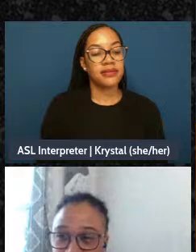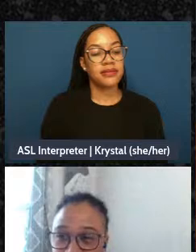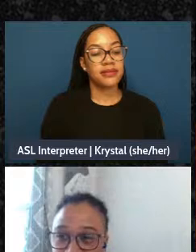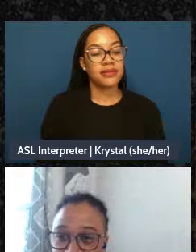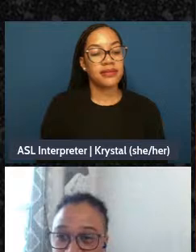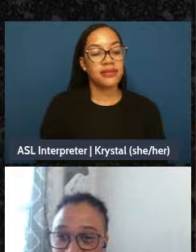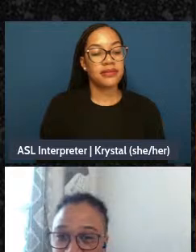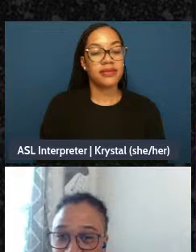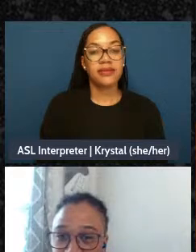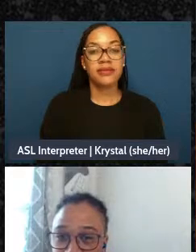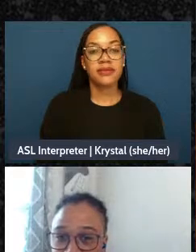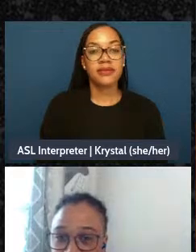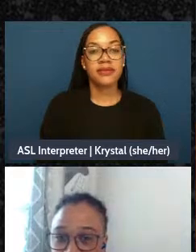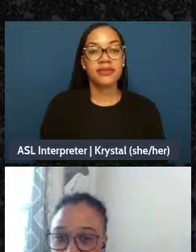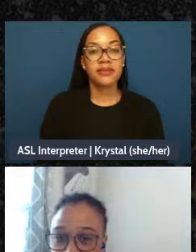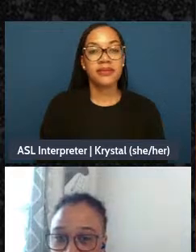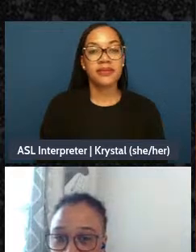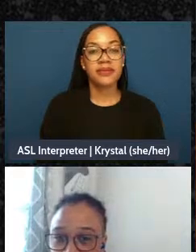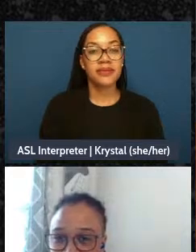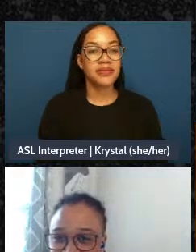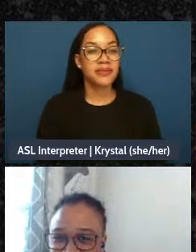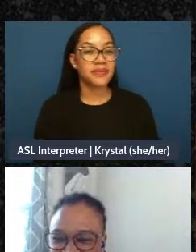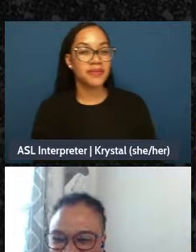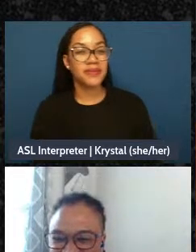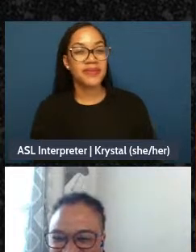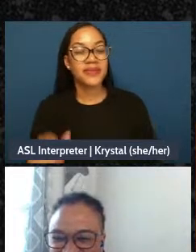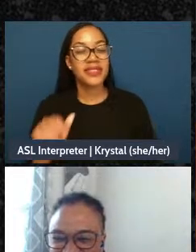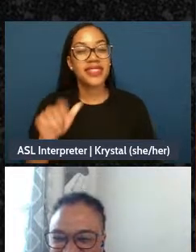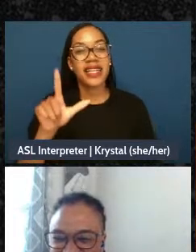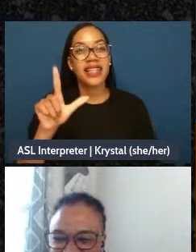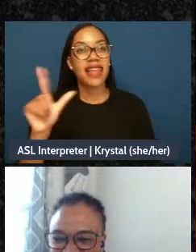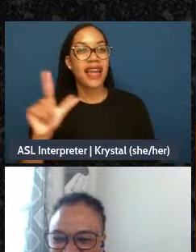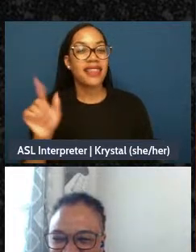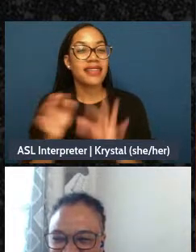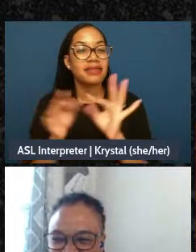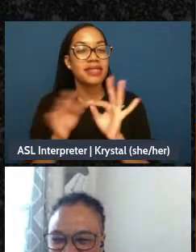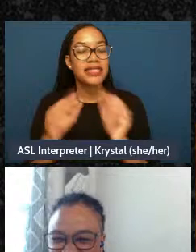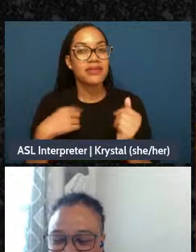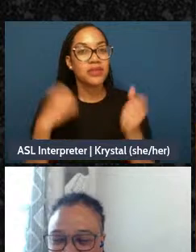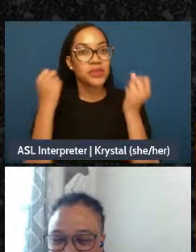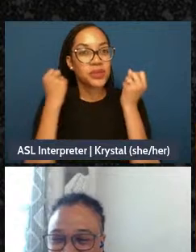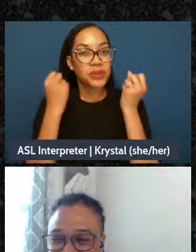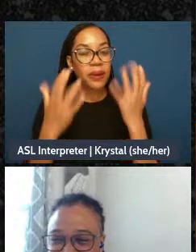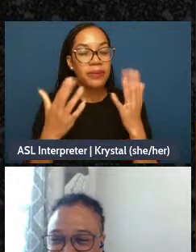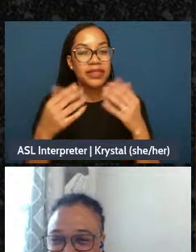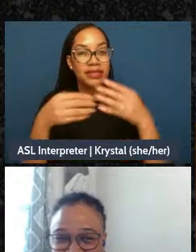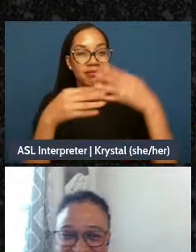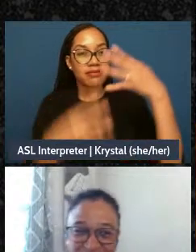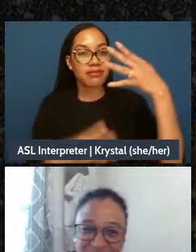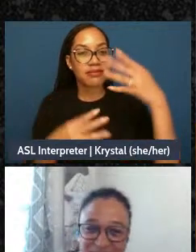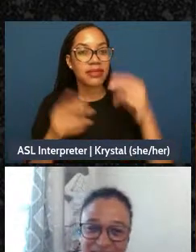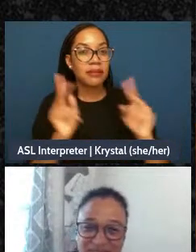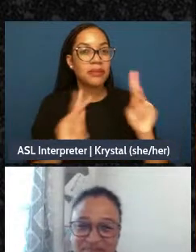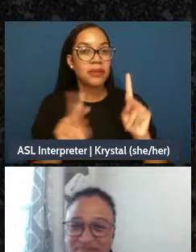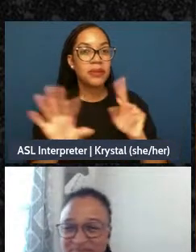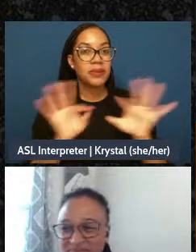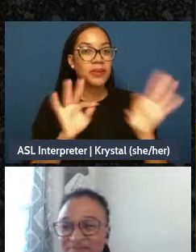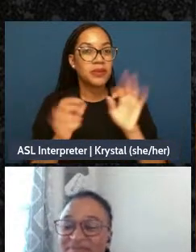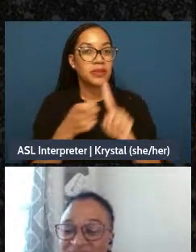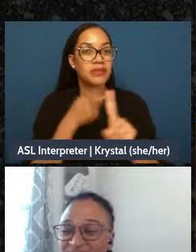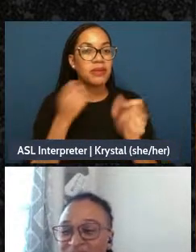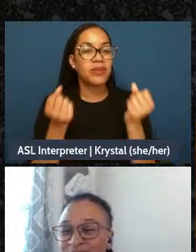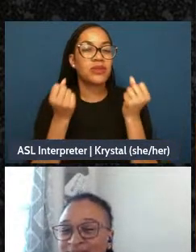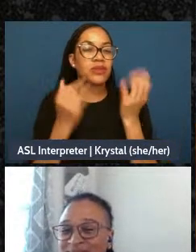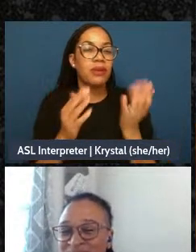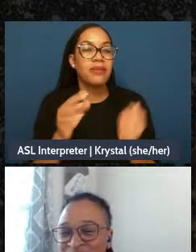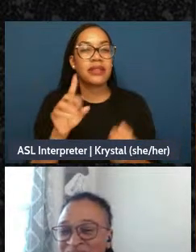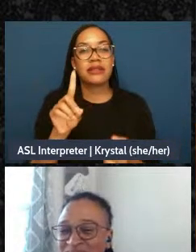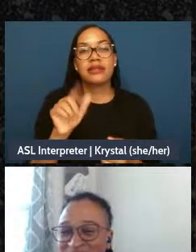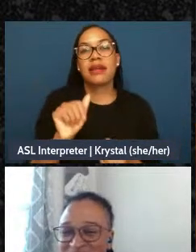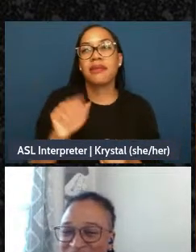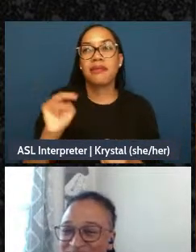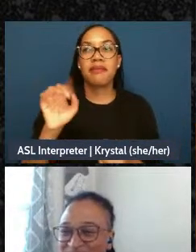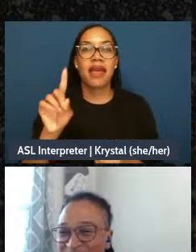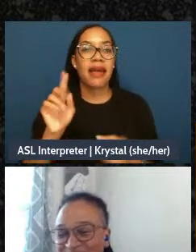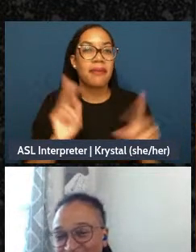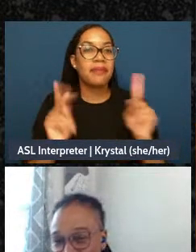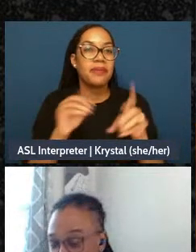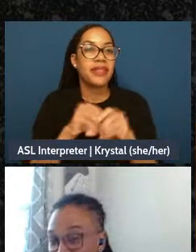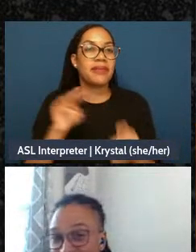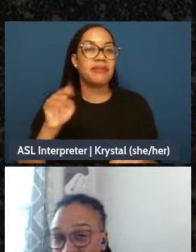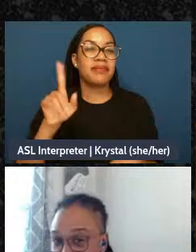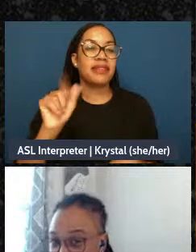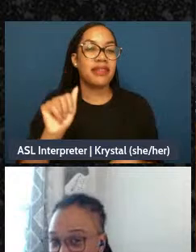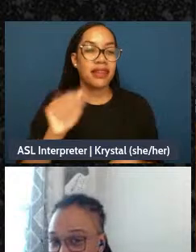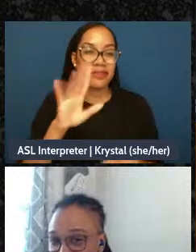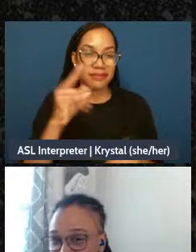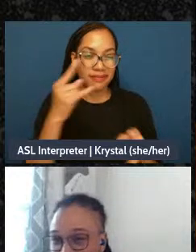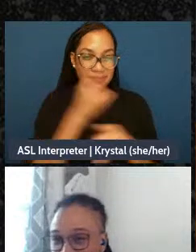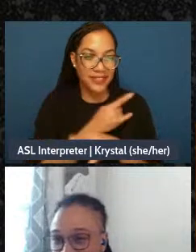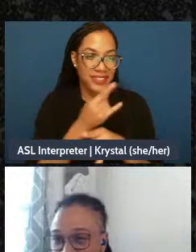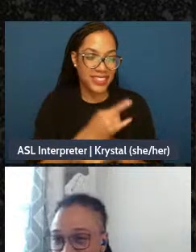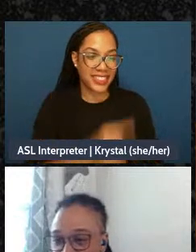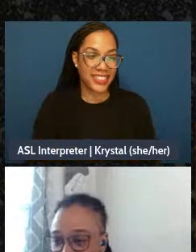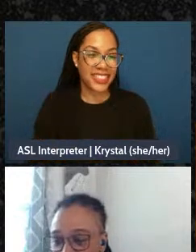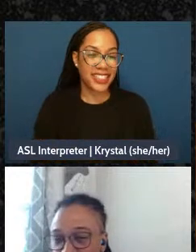There's just so many to choose from, there's such a wealth of disabled and mad people in media.